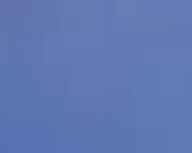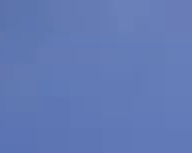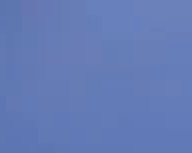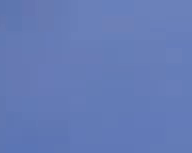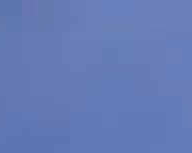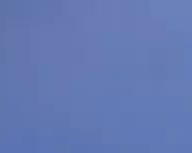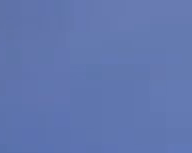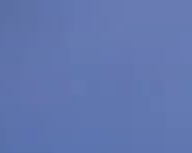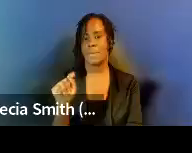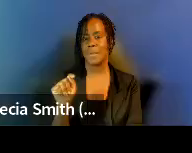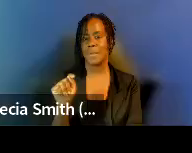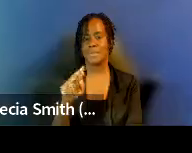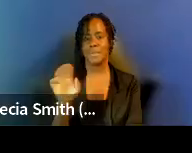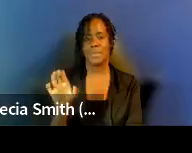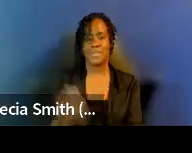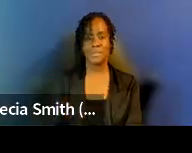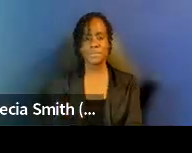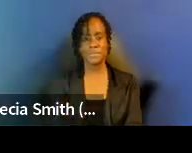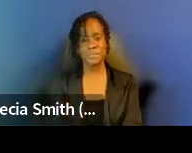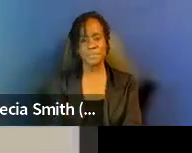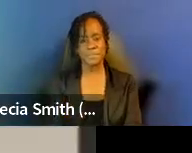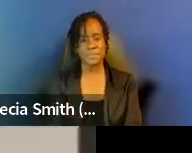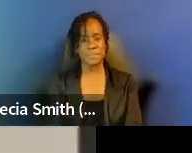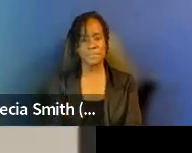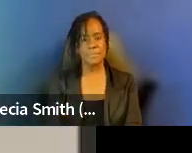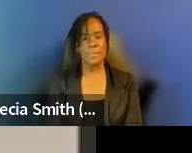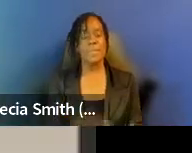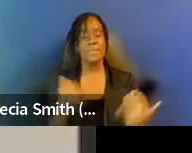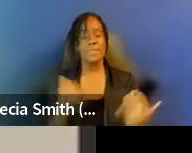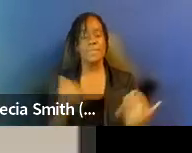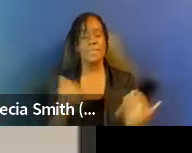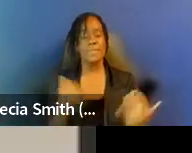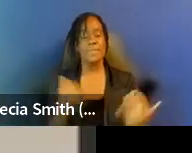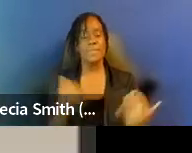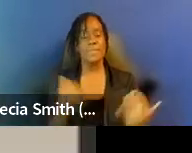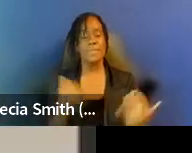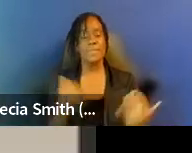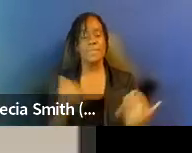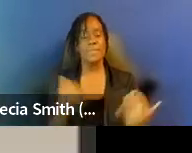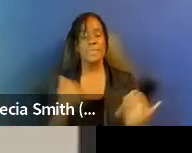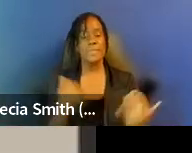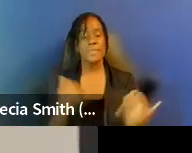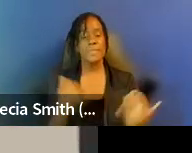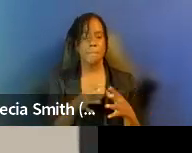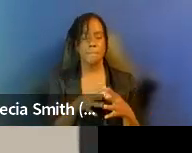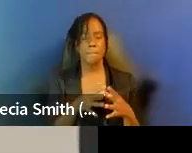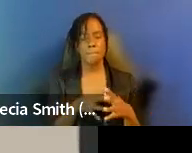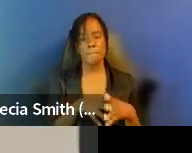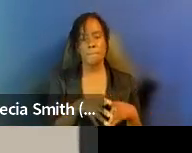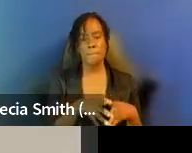Wonderful. Please do reach out to Kathy if you have questions she might be